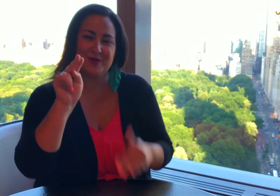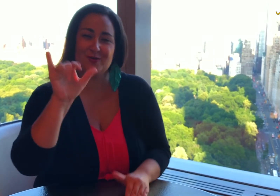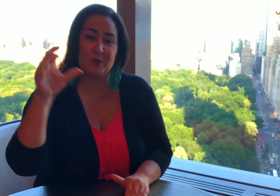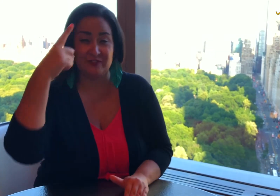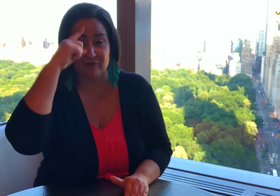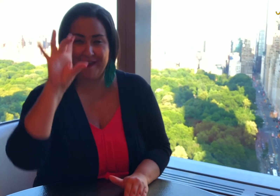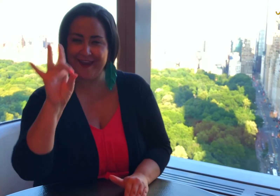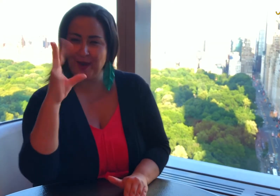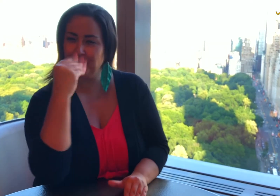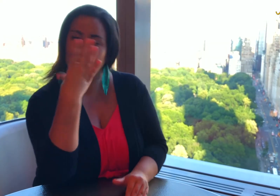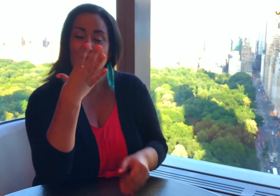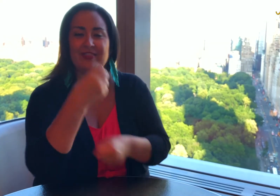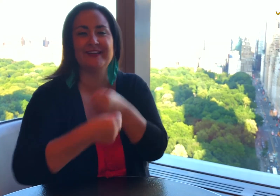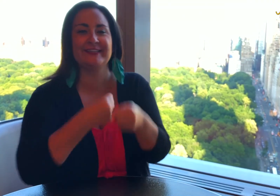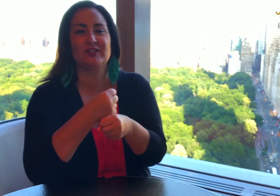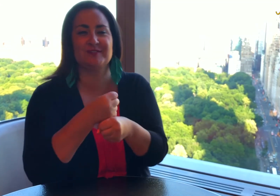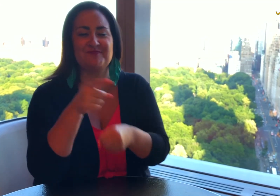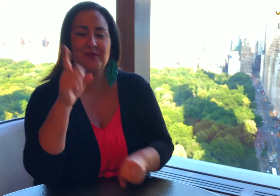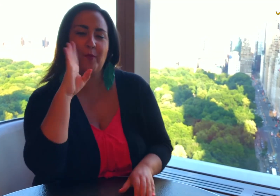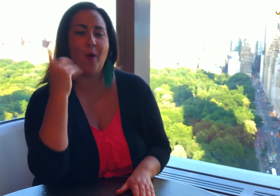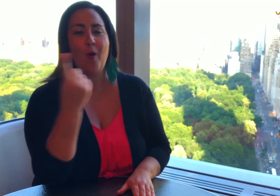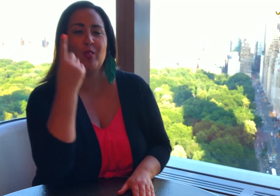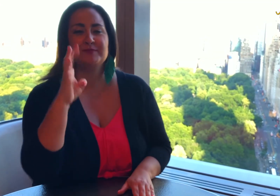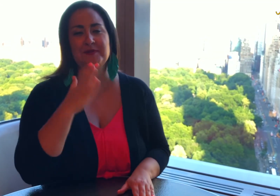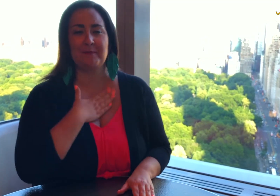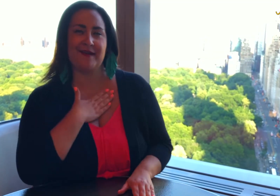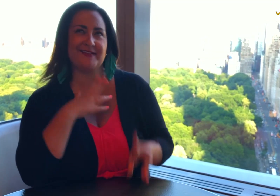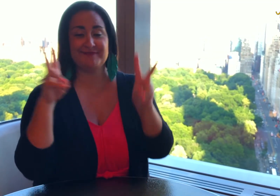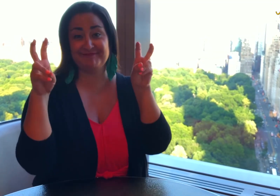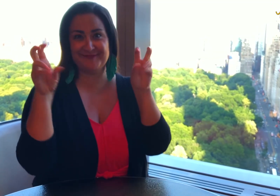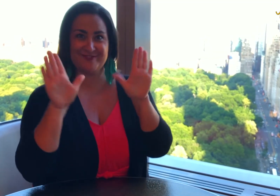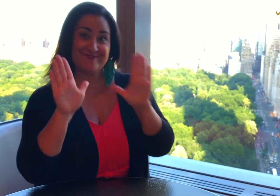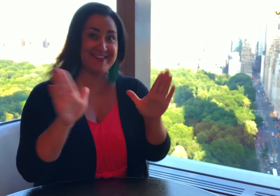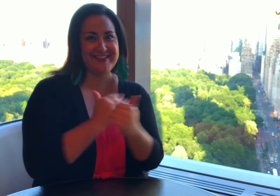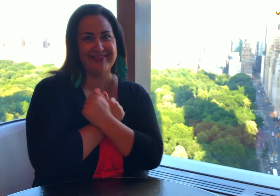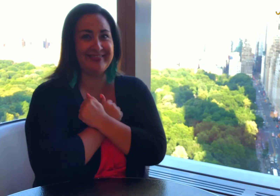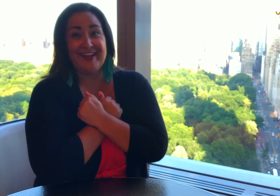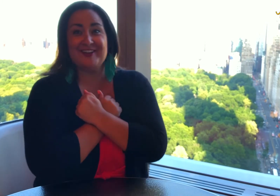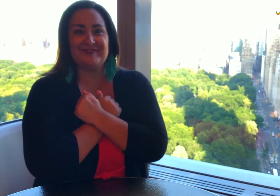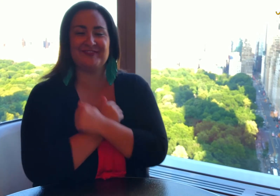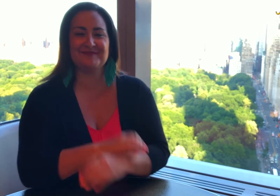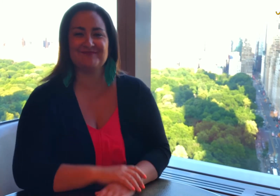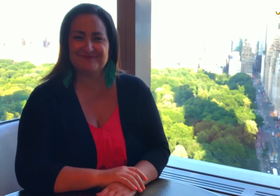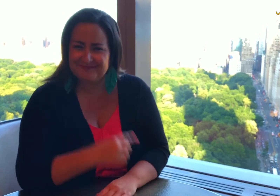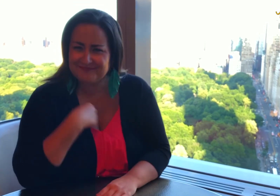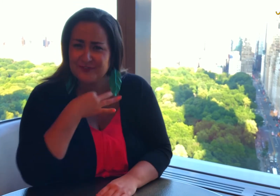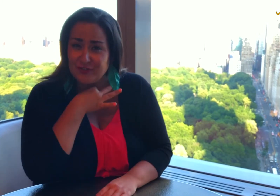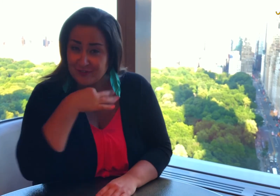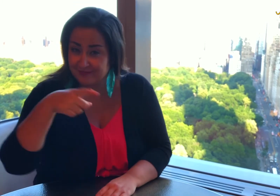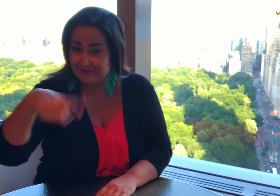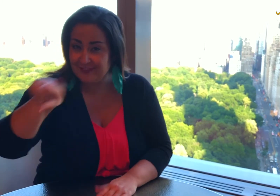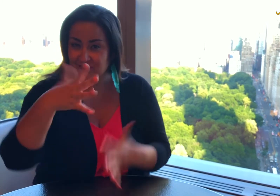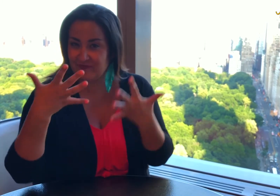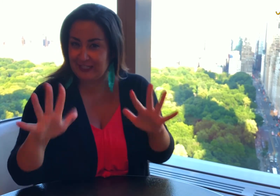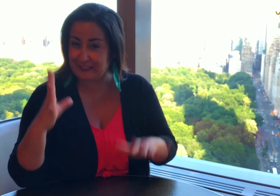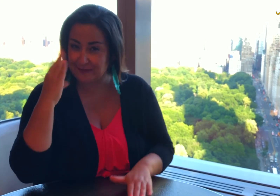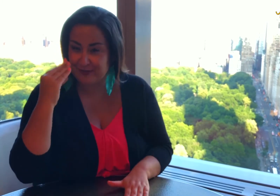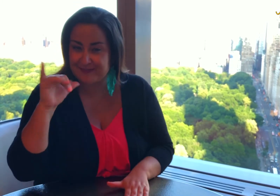Mmm thank you to New York City for giving me 8 beautiful years. You will always be a great love of mine.